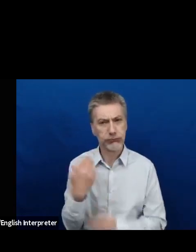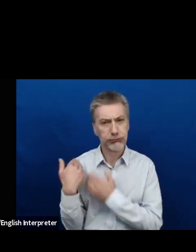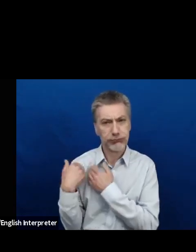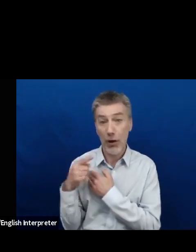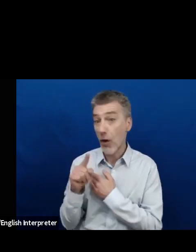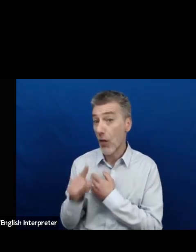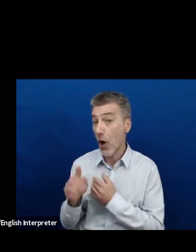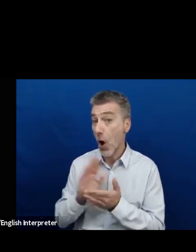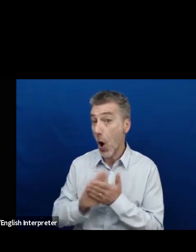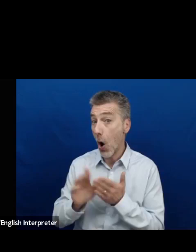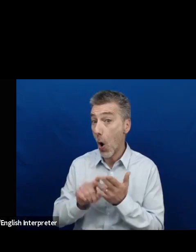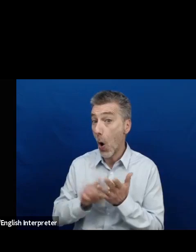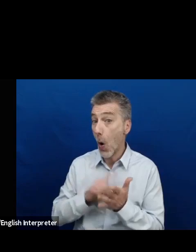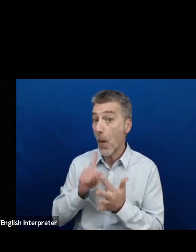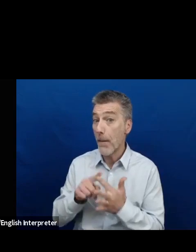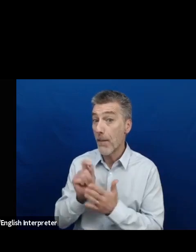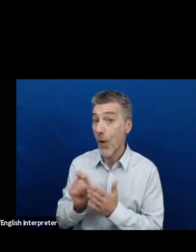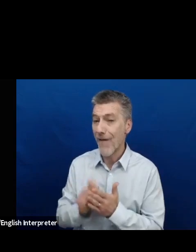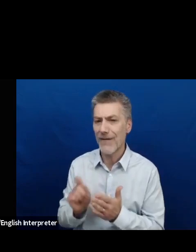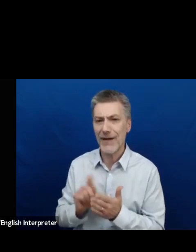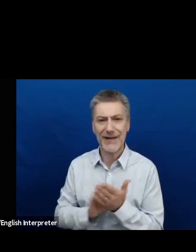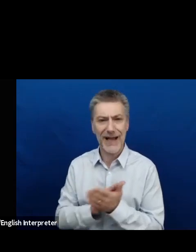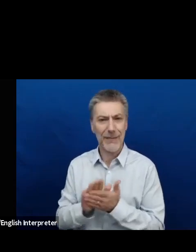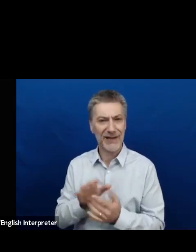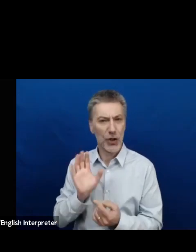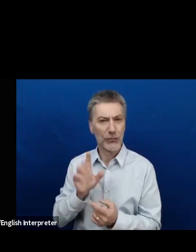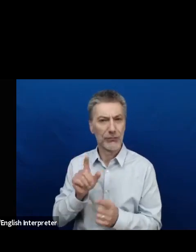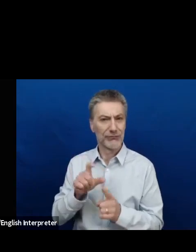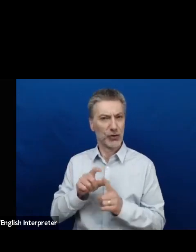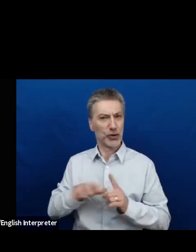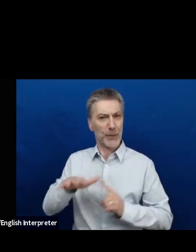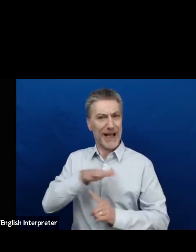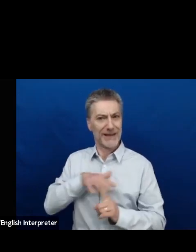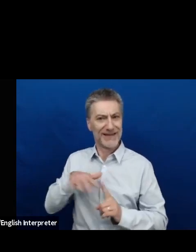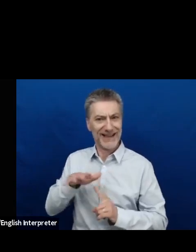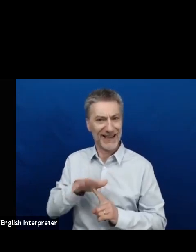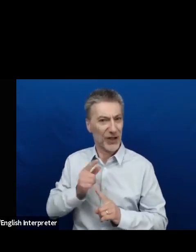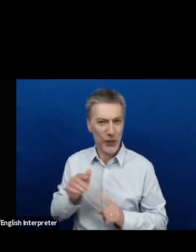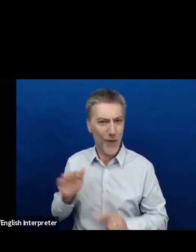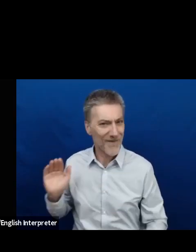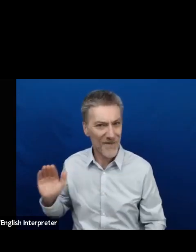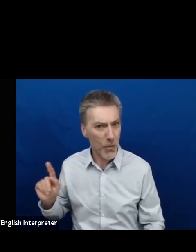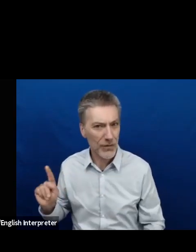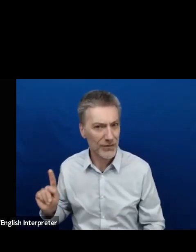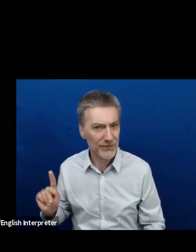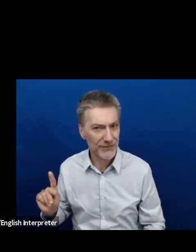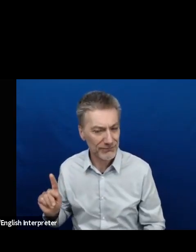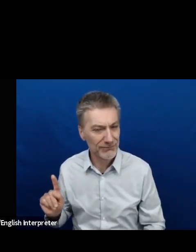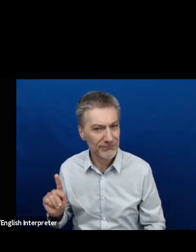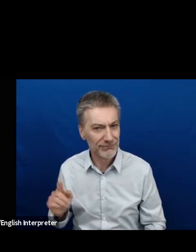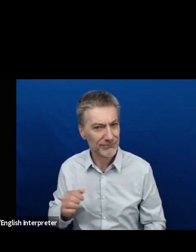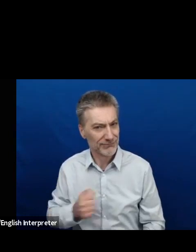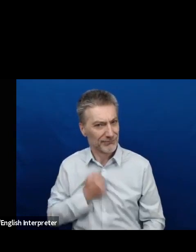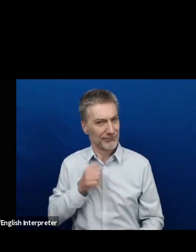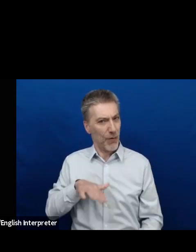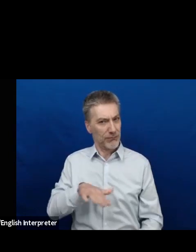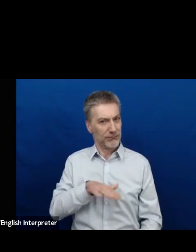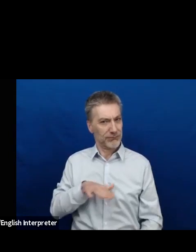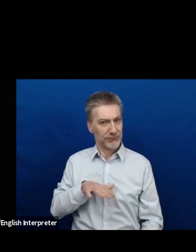national histories are several. Another reason is the broader colonial entanglement that come